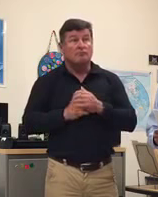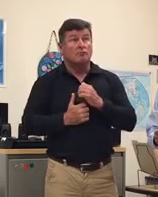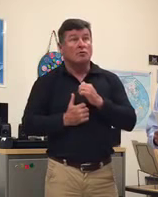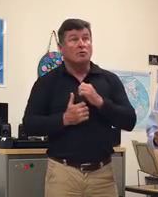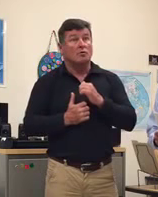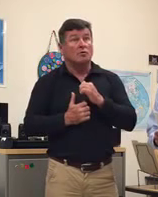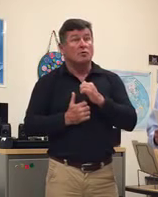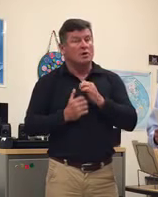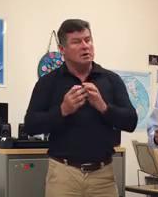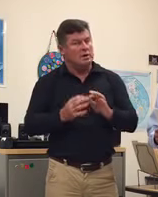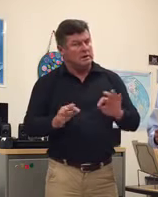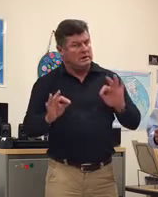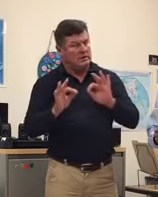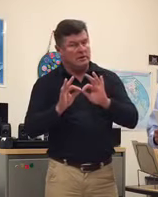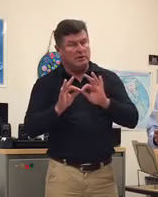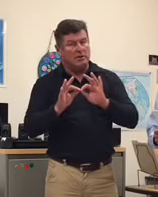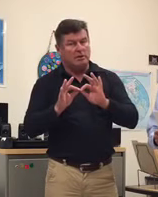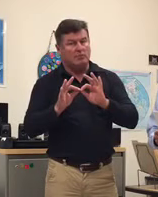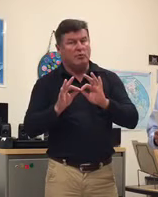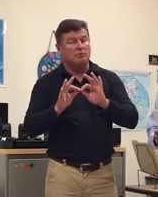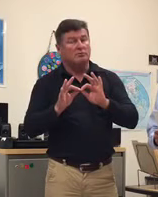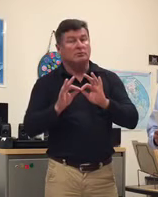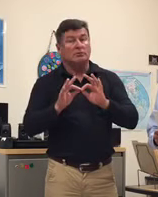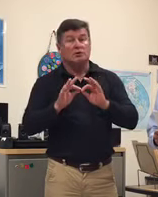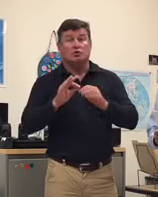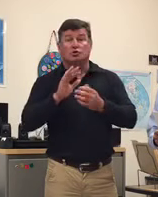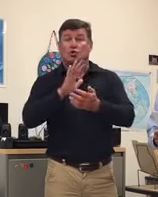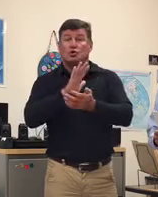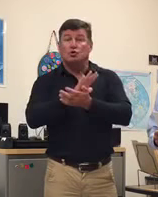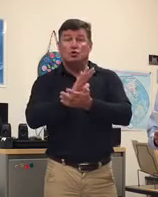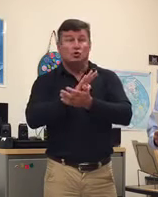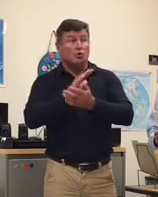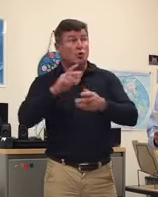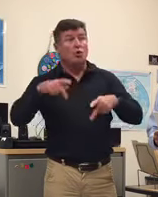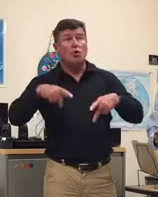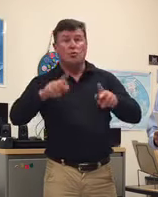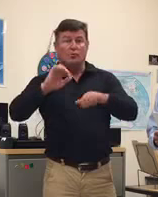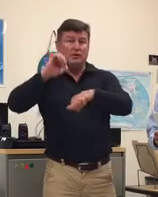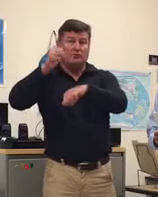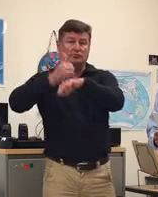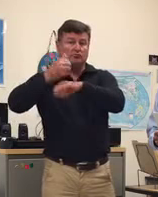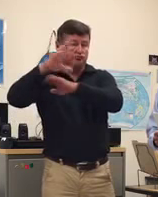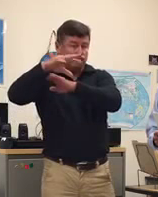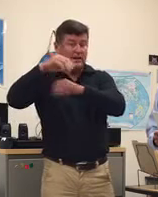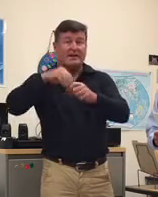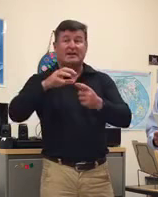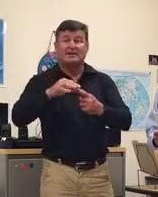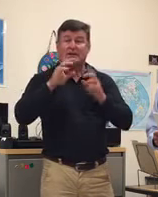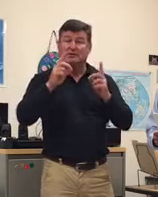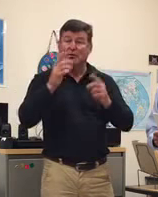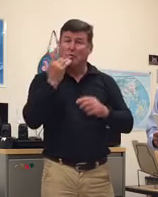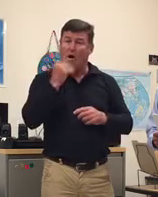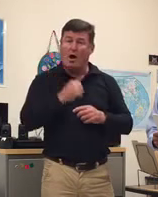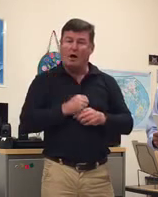Let's point out here the most important reason why we're, the state does now allow video and audio monitoring in special